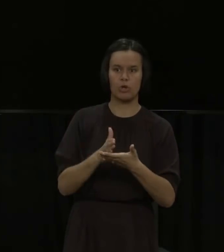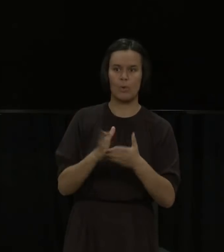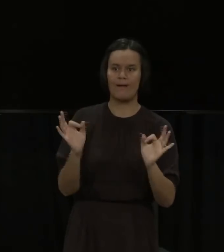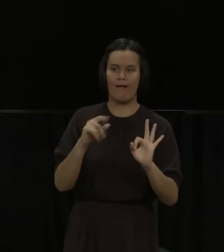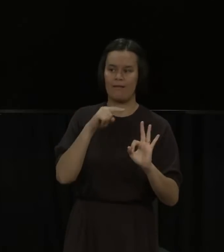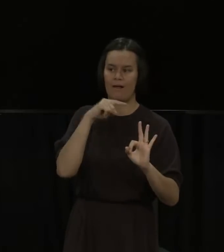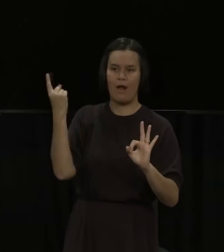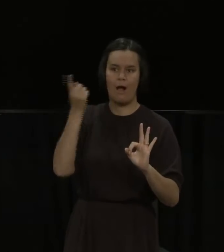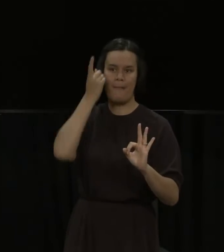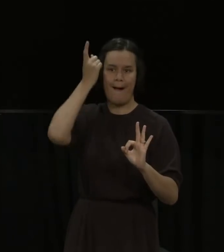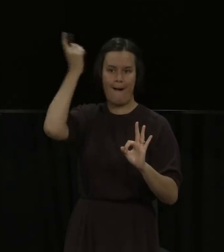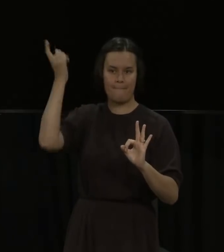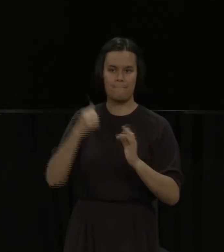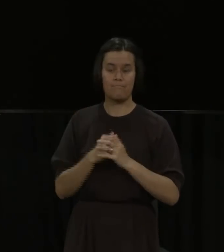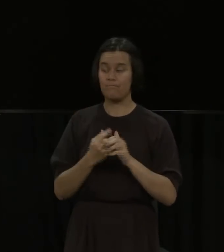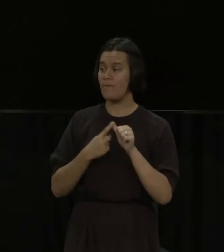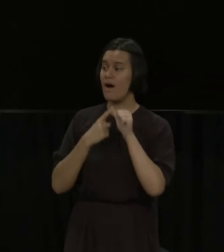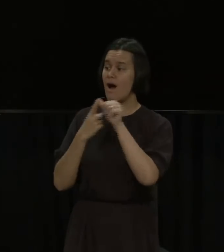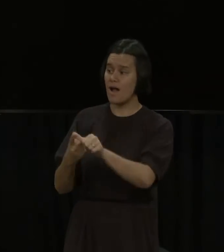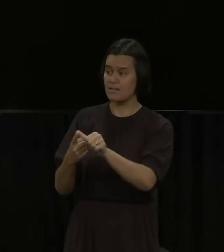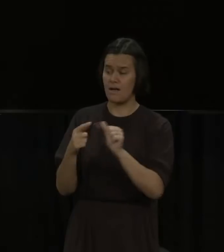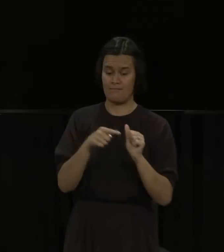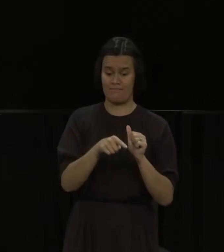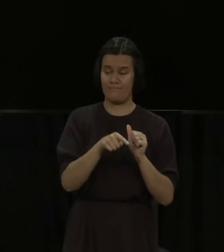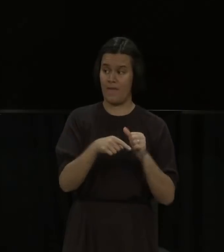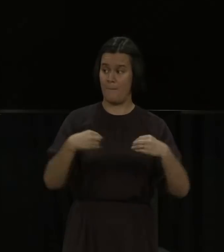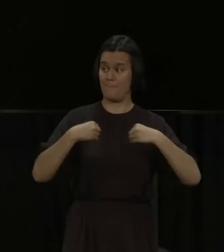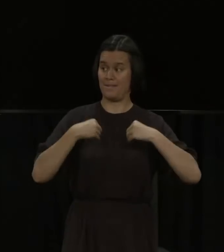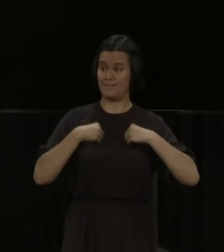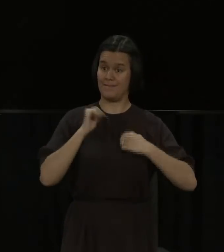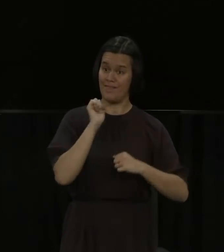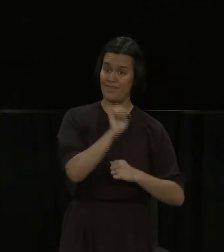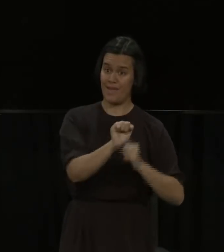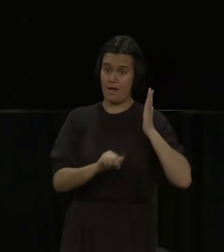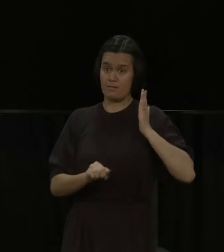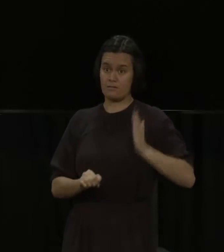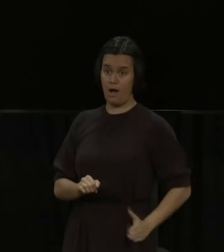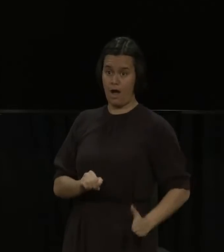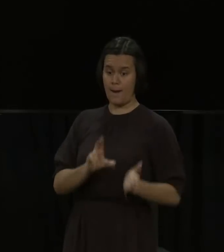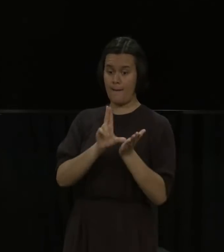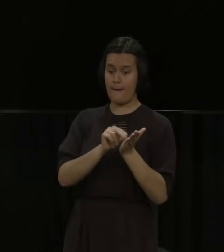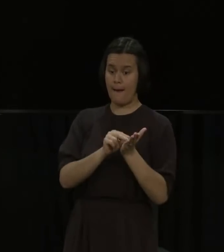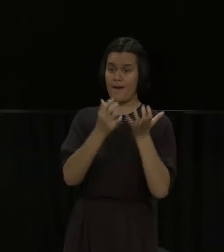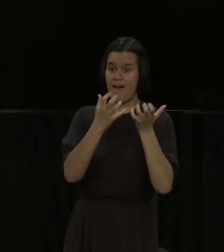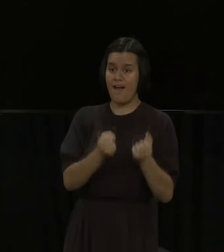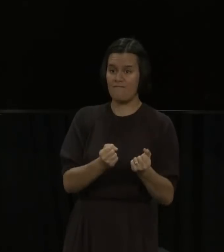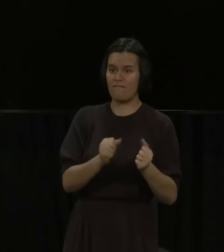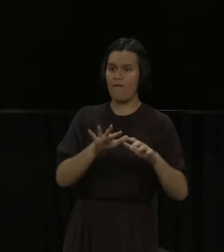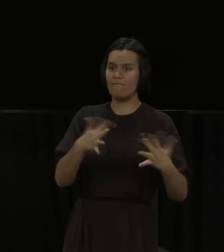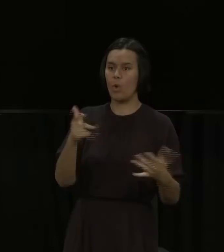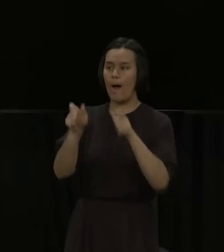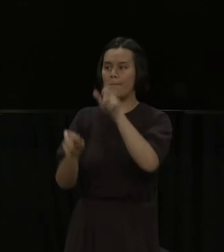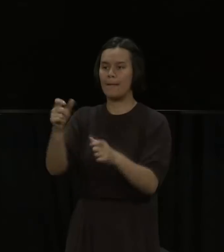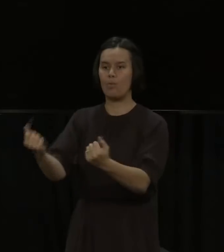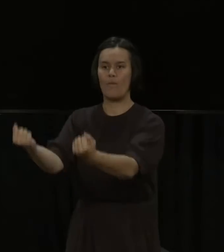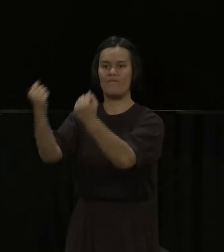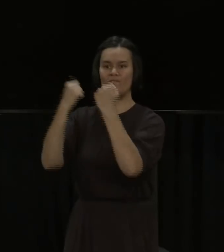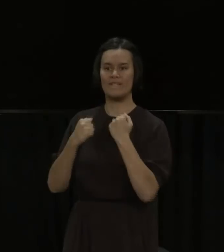Verify app? They can choose. They have the Verify app and it